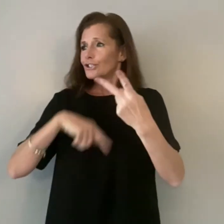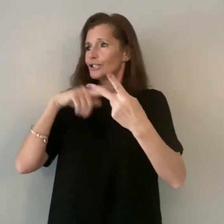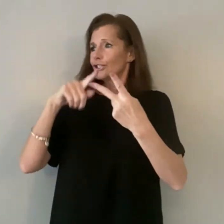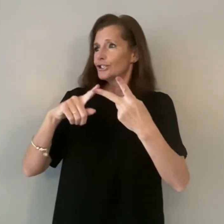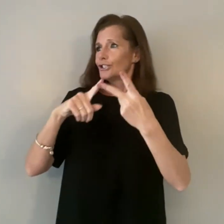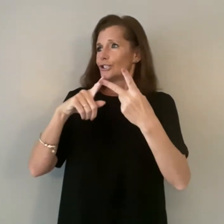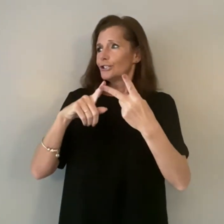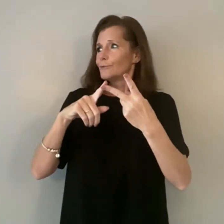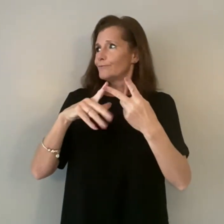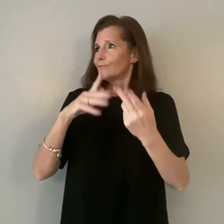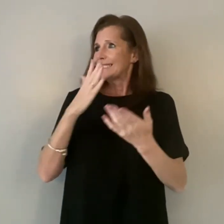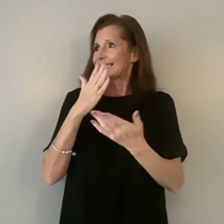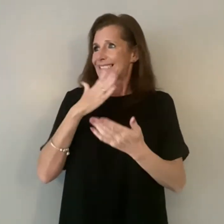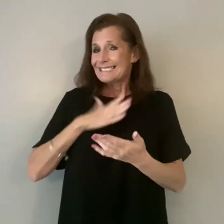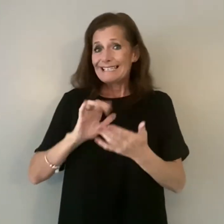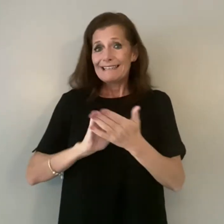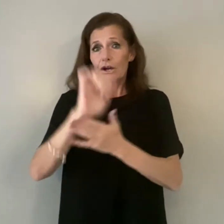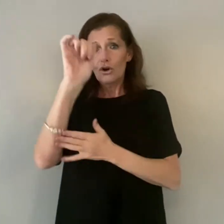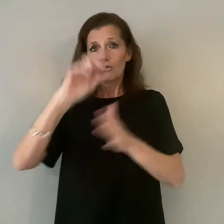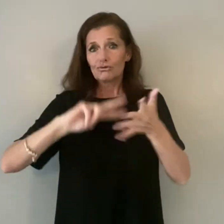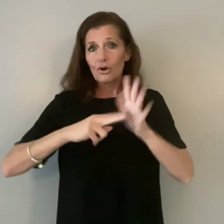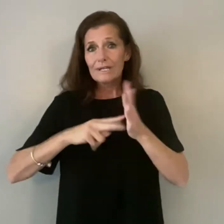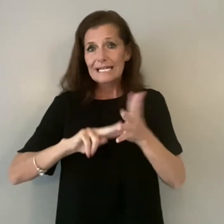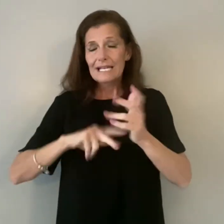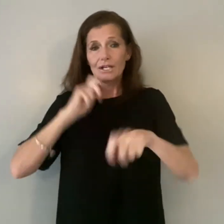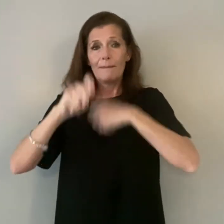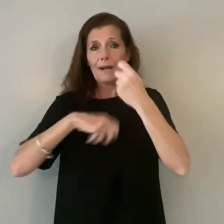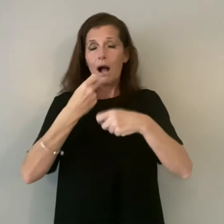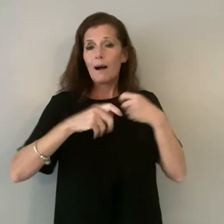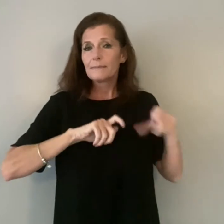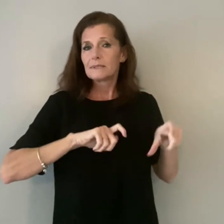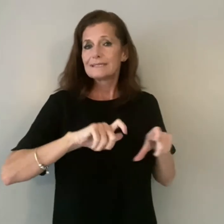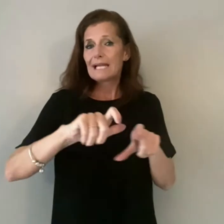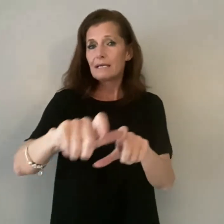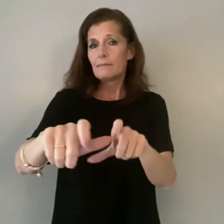and there's an increasing need for cultural organizations to become more sustainable